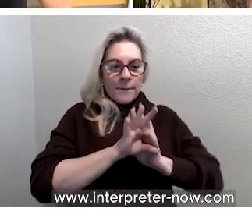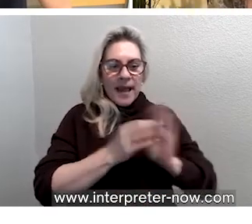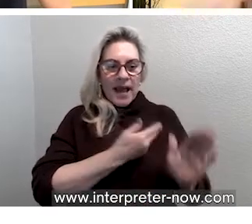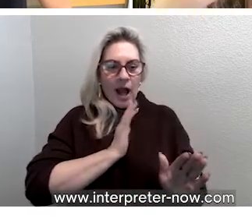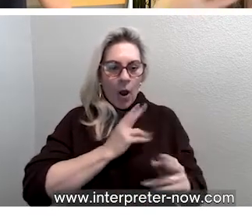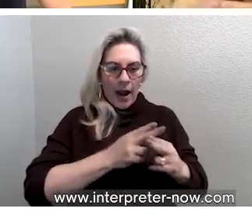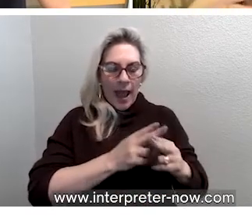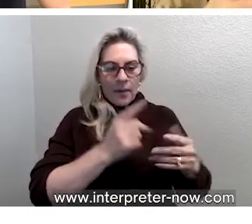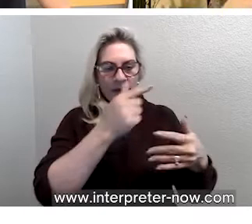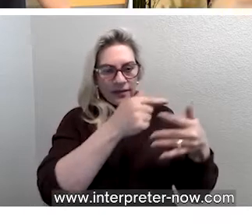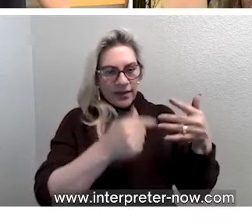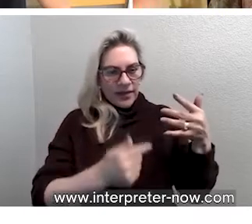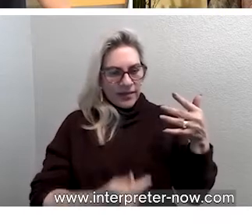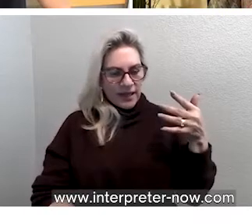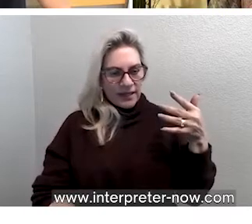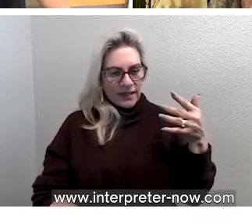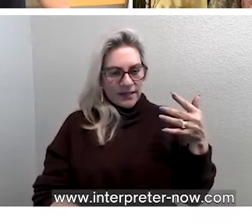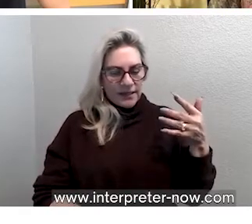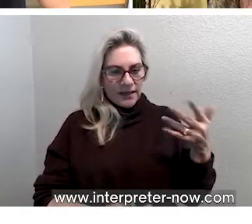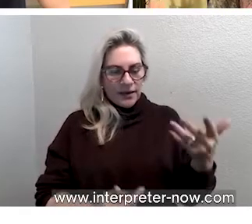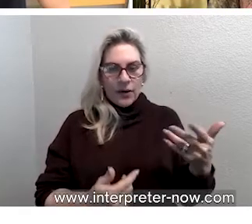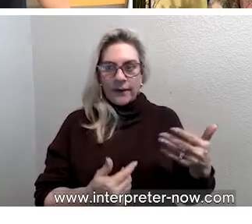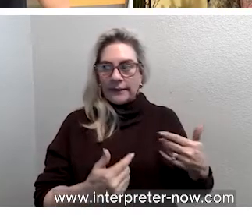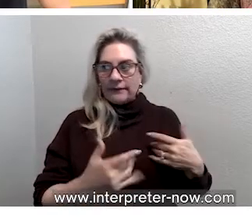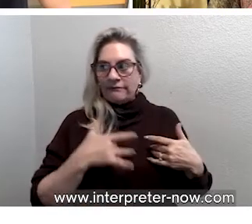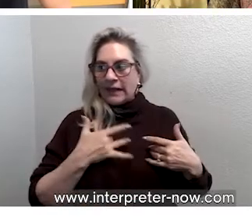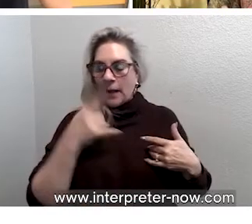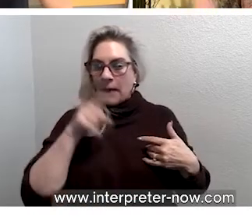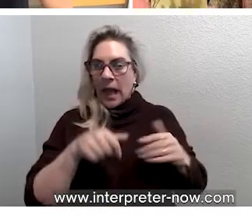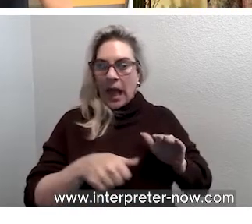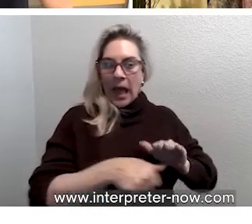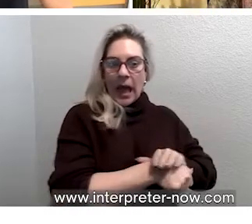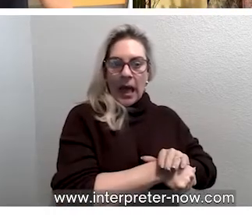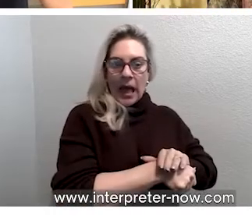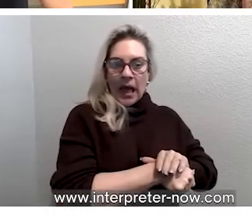All of these things are having to be hidden in order to, just again, be appropriate and